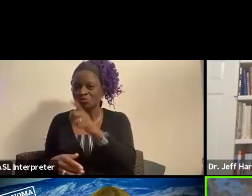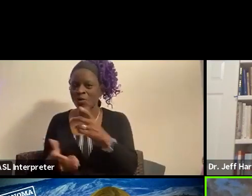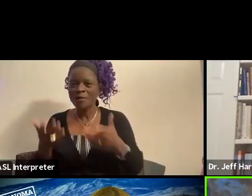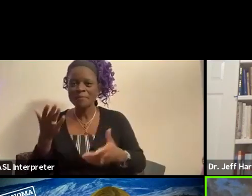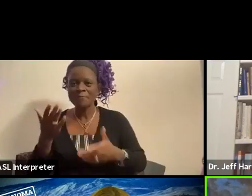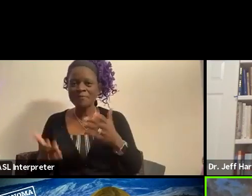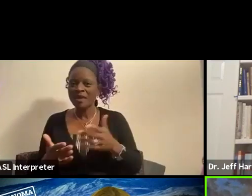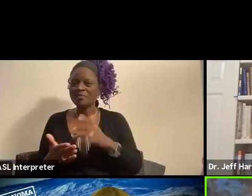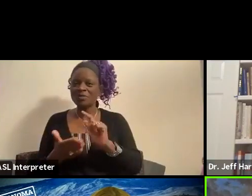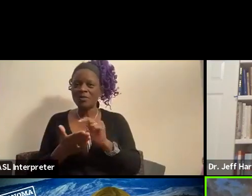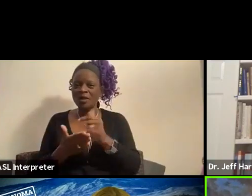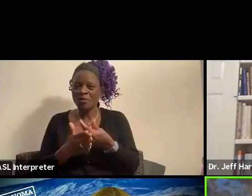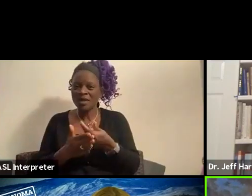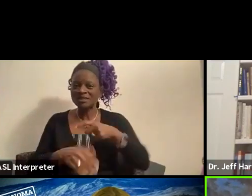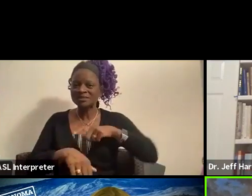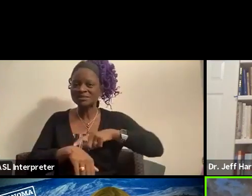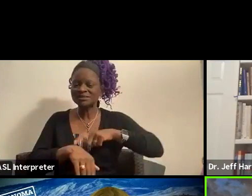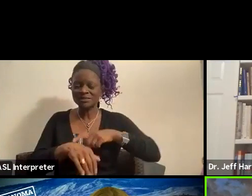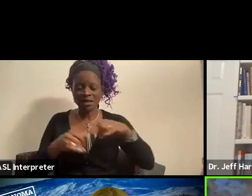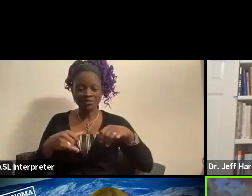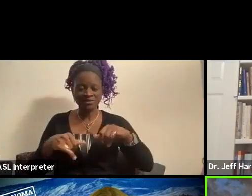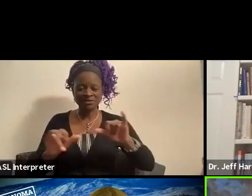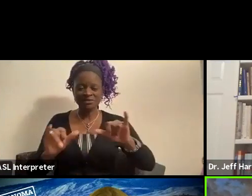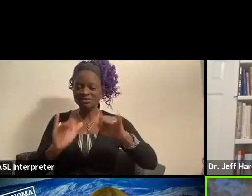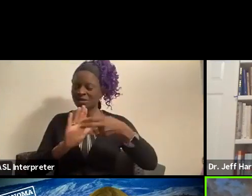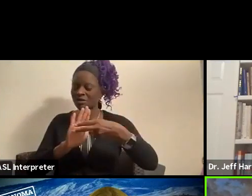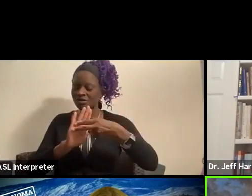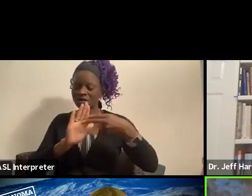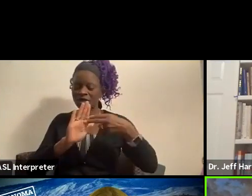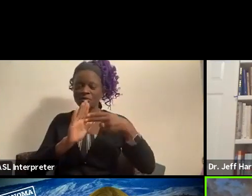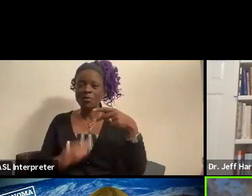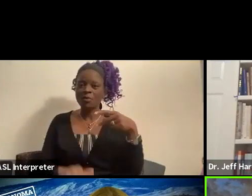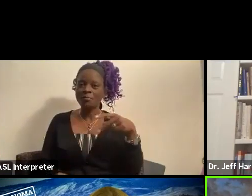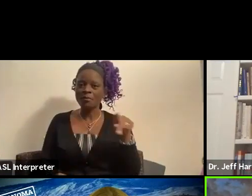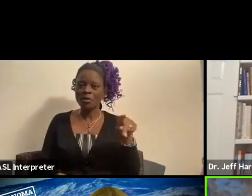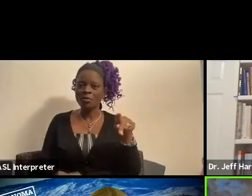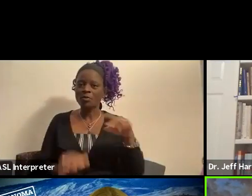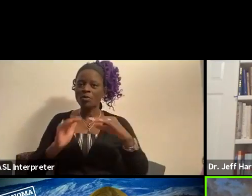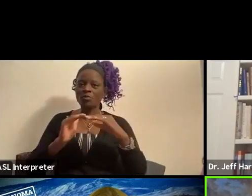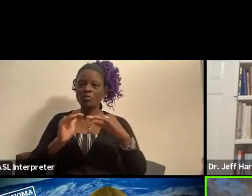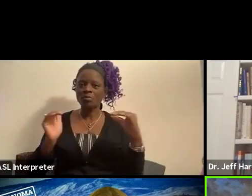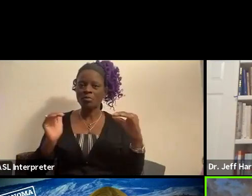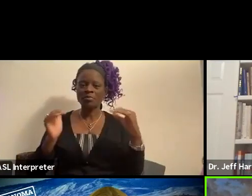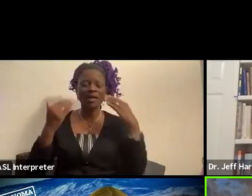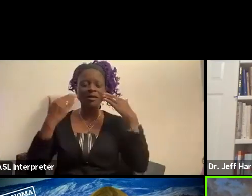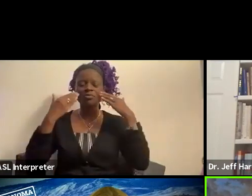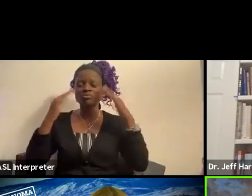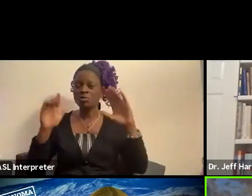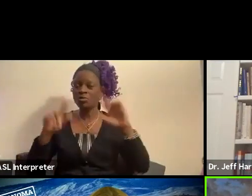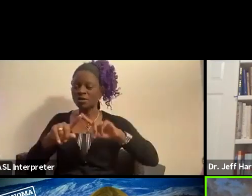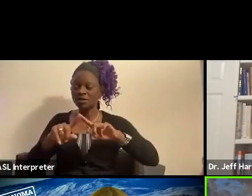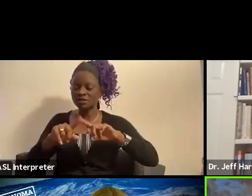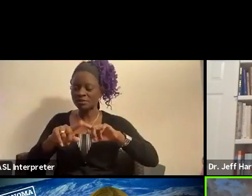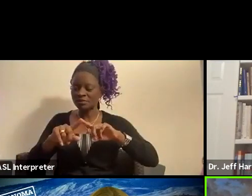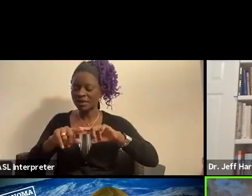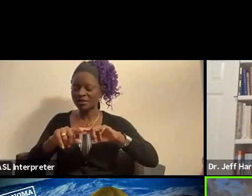It's all currently now depends on where we are at that time. And there are some moving targets.